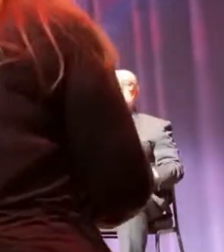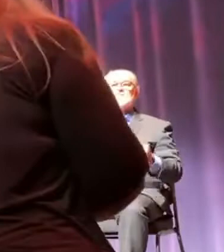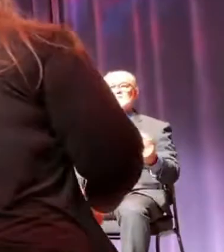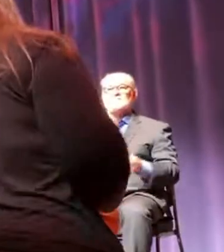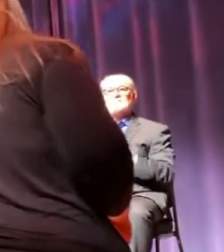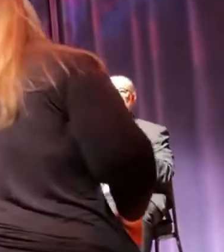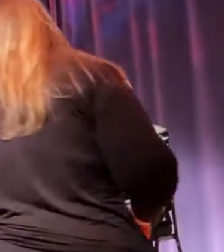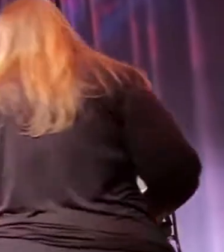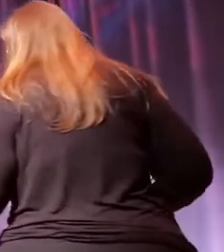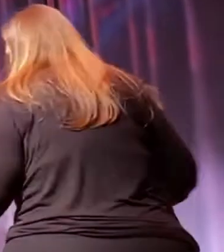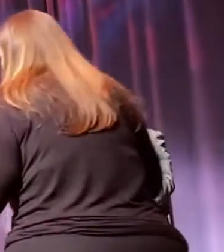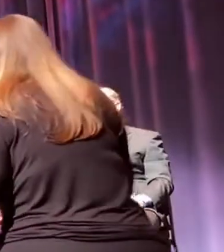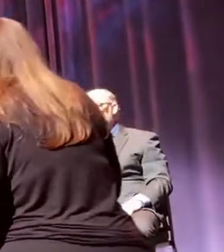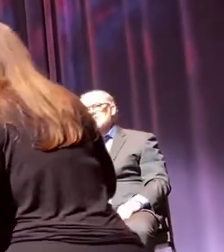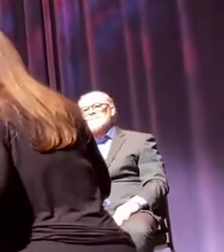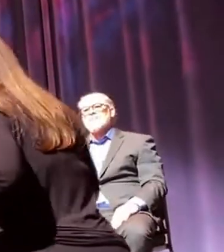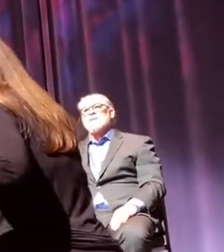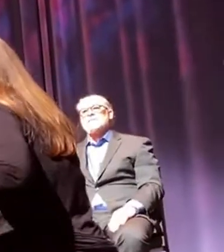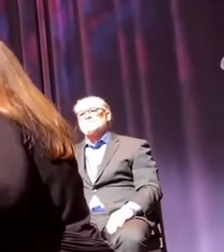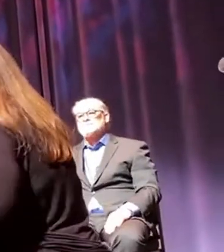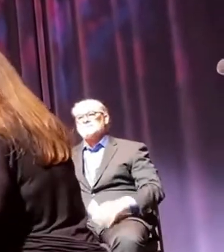or raise their hand if they'd like assistance, thank you.